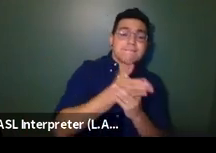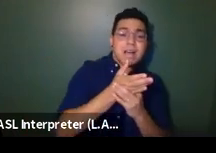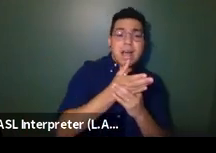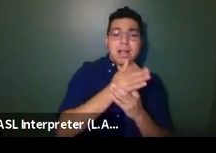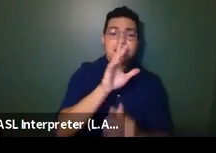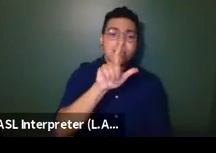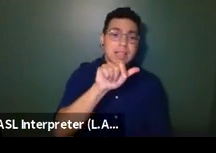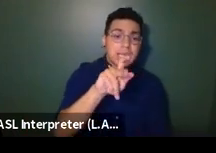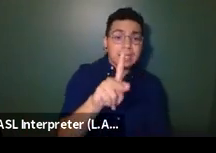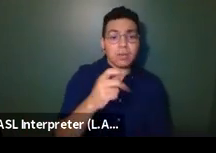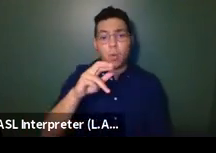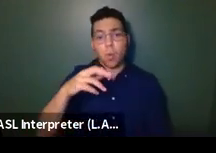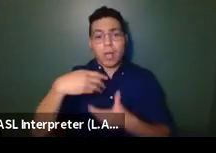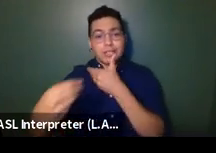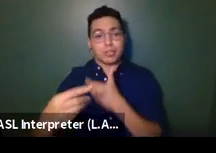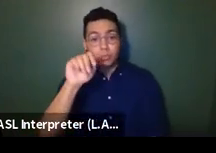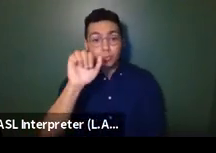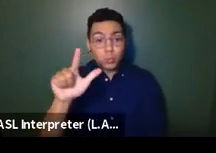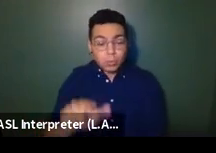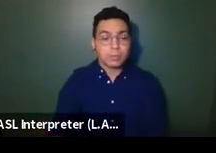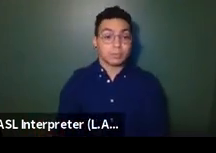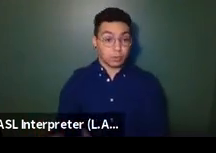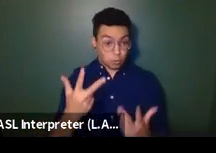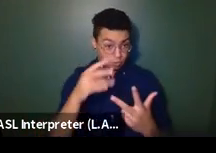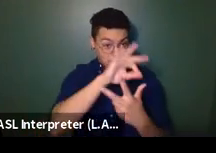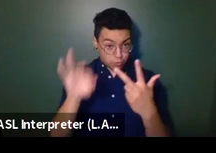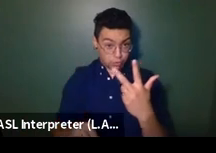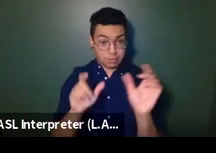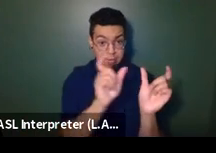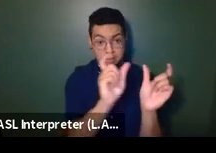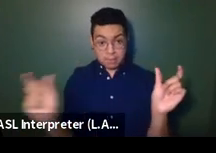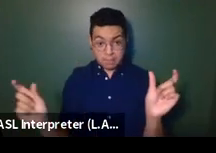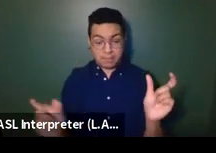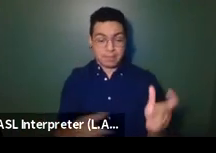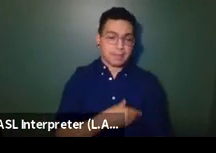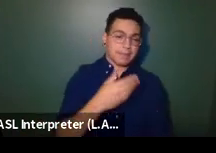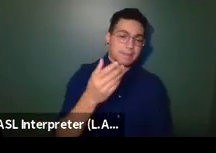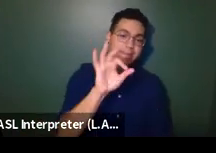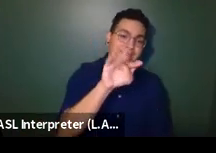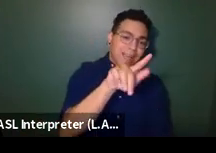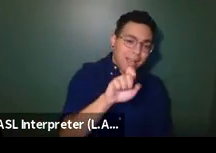ESD 189 - Amy Colburn: So if I click on this, I get the three options. So a file is just going to open where I can attach files from